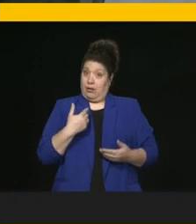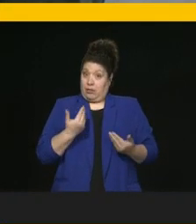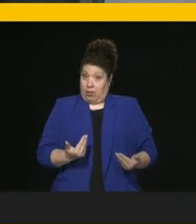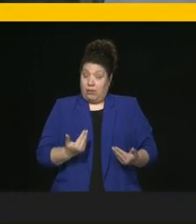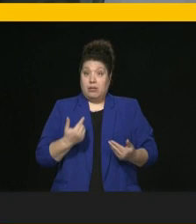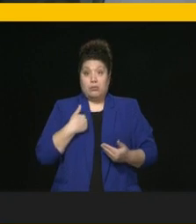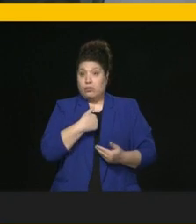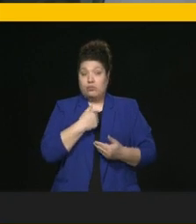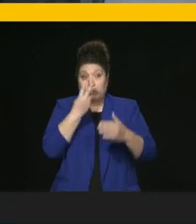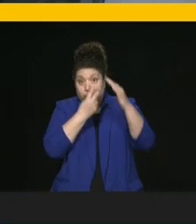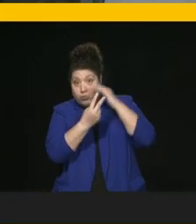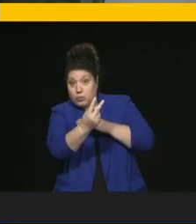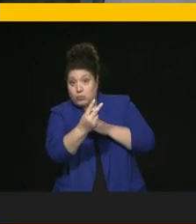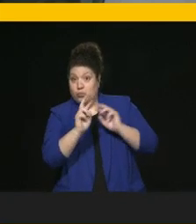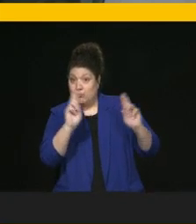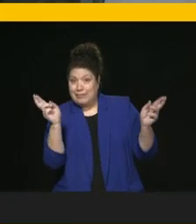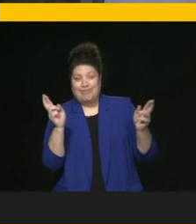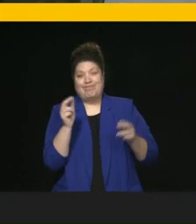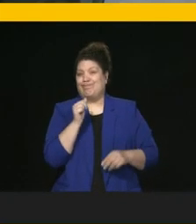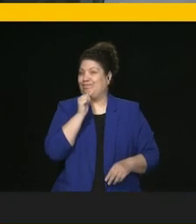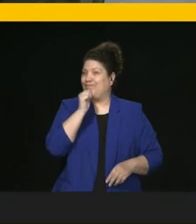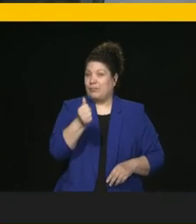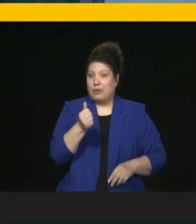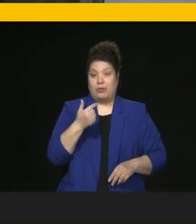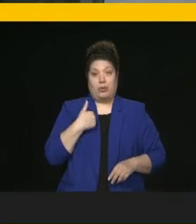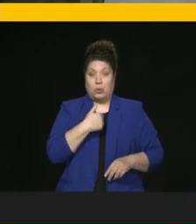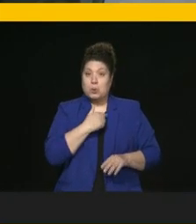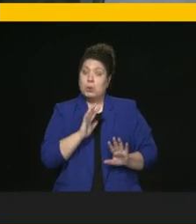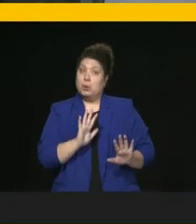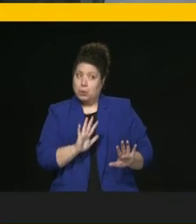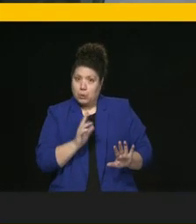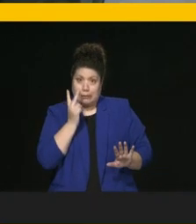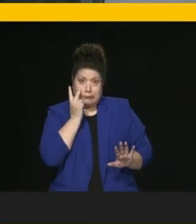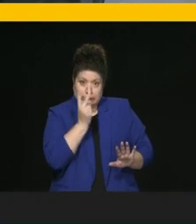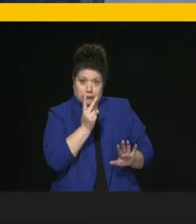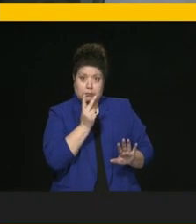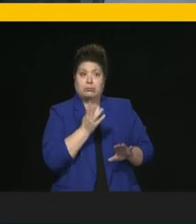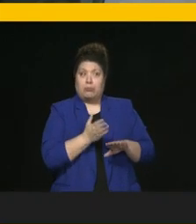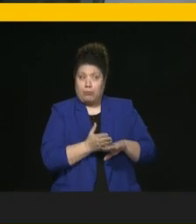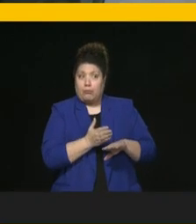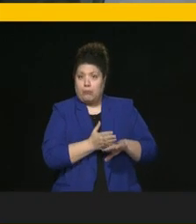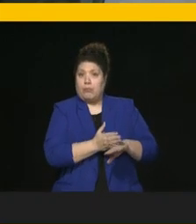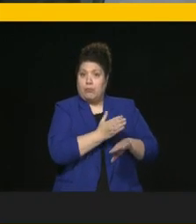AT THIS POINT, WE DON'T YET HAVE ALL THE ANSWERS, BUT THERE IS